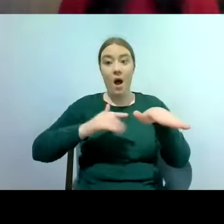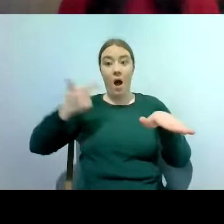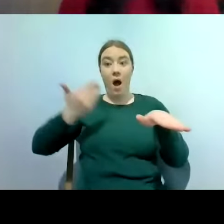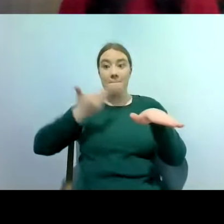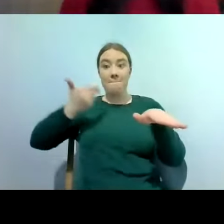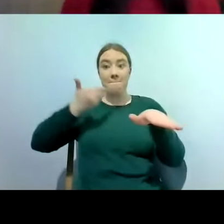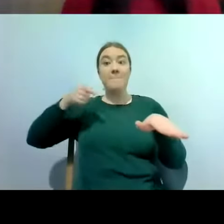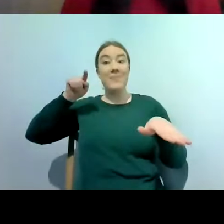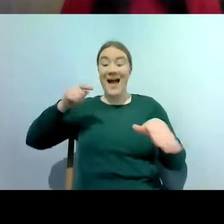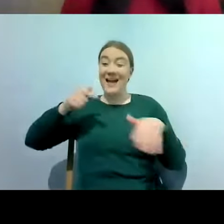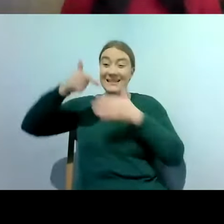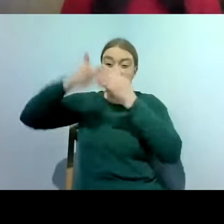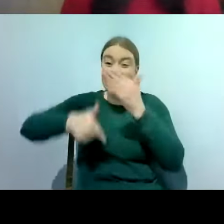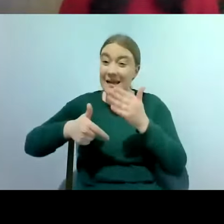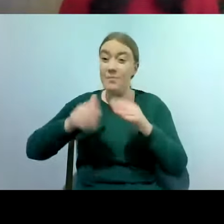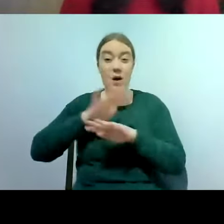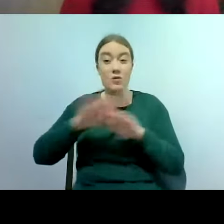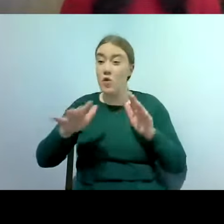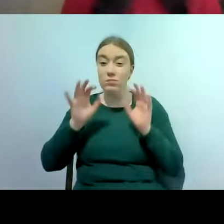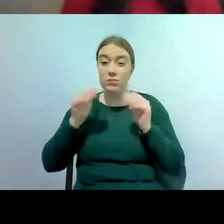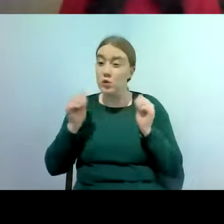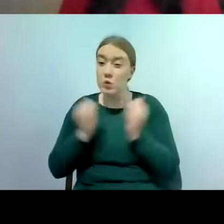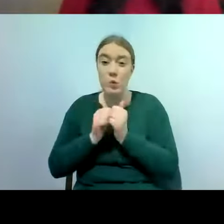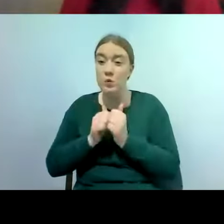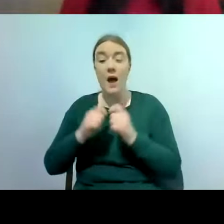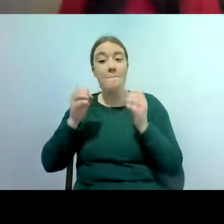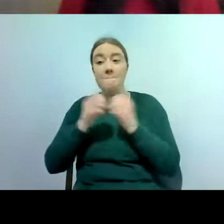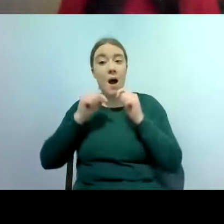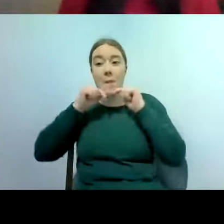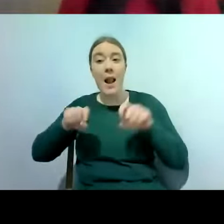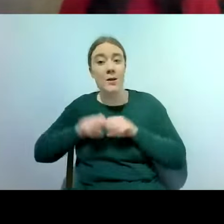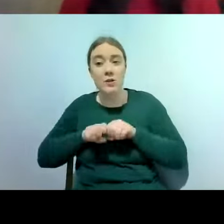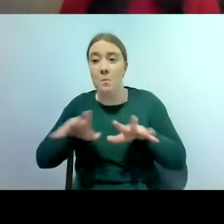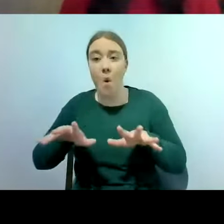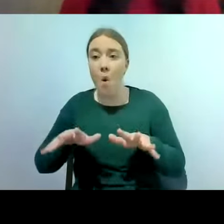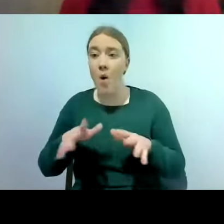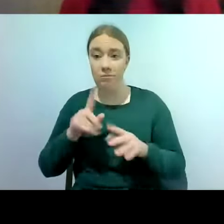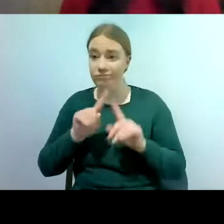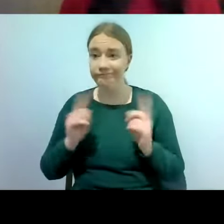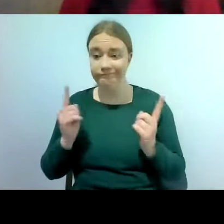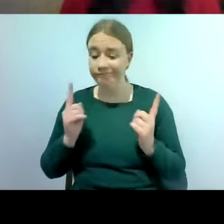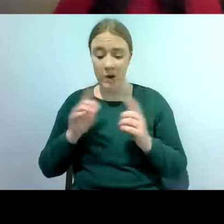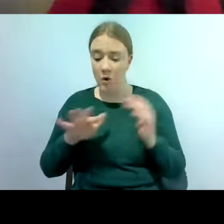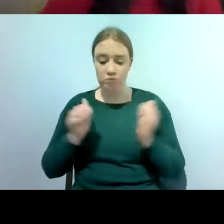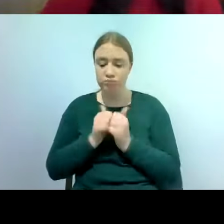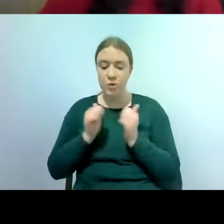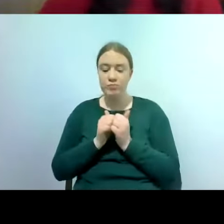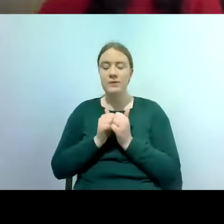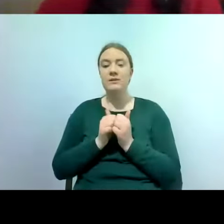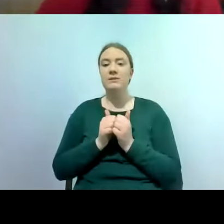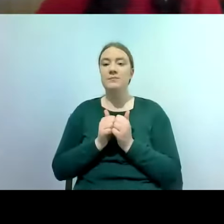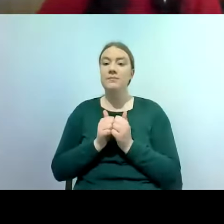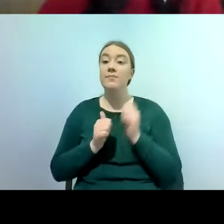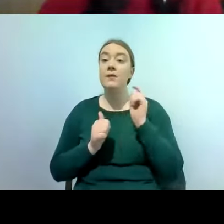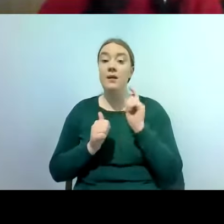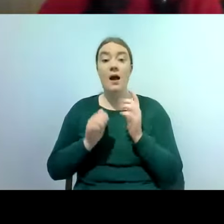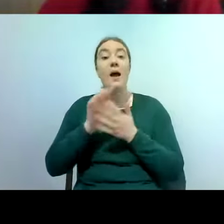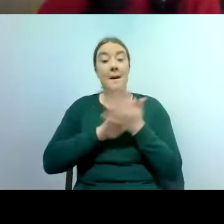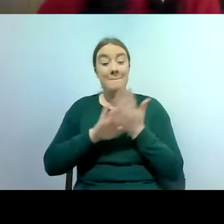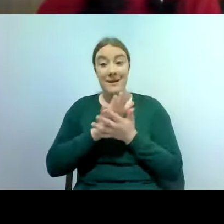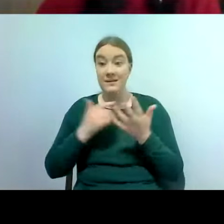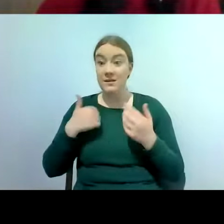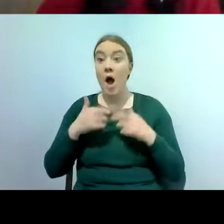spawning of barbel and other kind of shallow water spawners so we're hoping to go back this spring